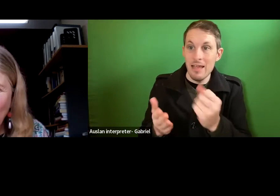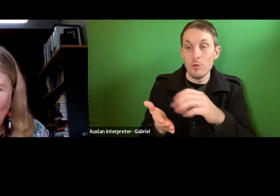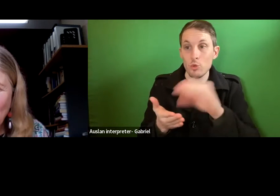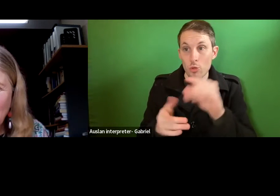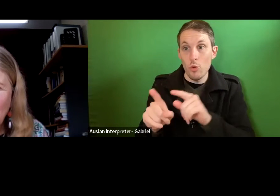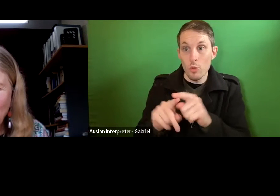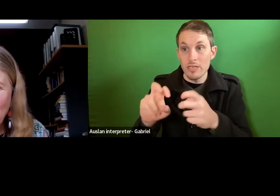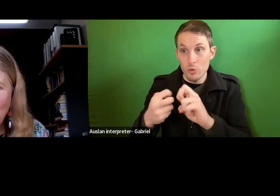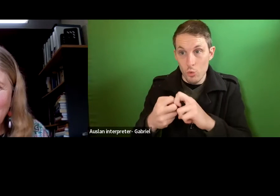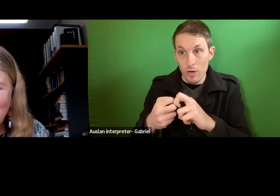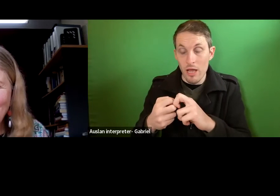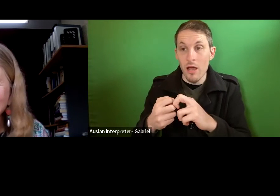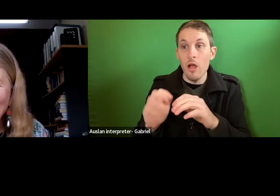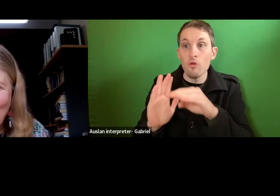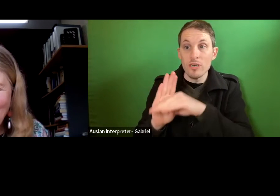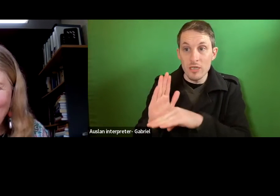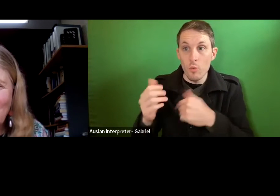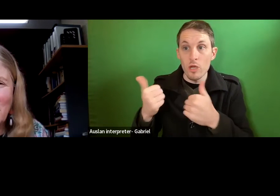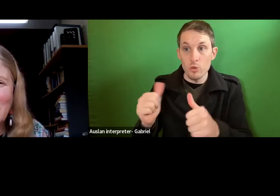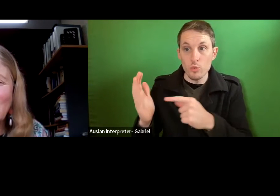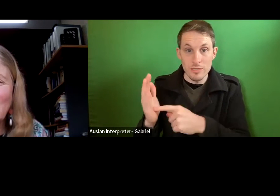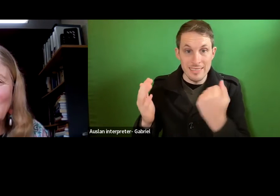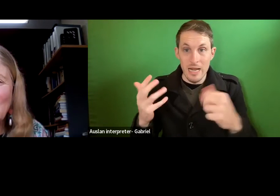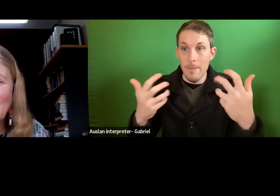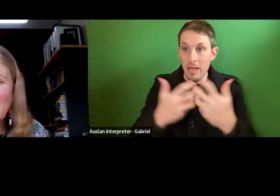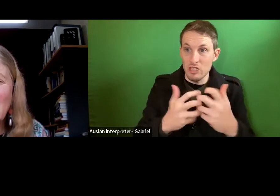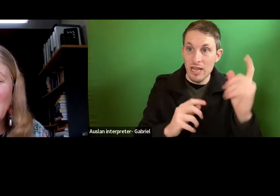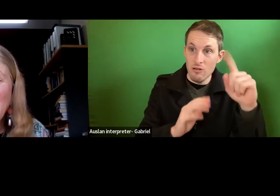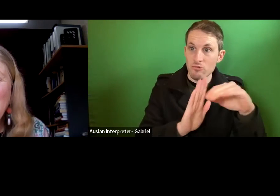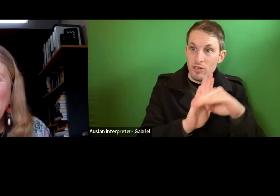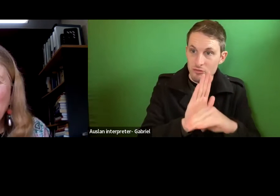that we used in the original assessment still match up with the criteria we would use today and